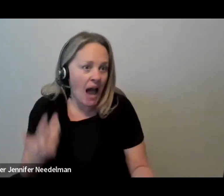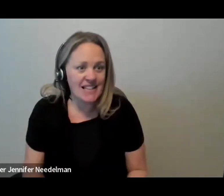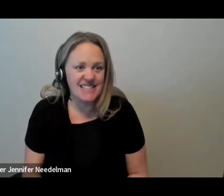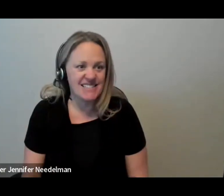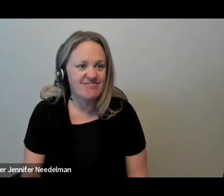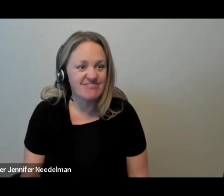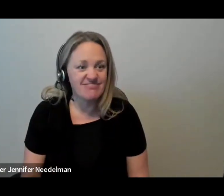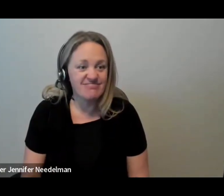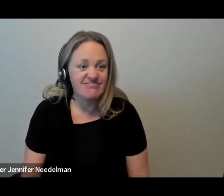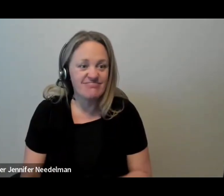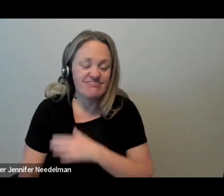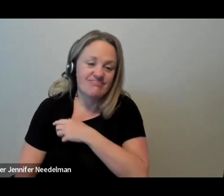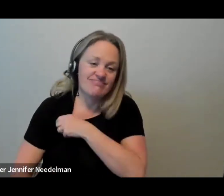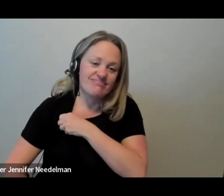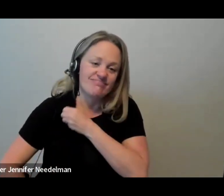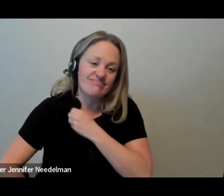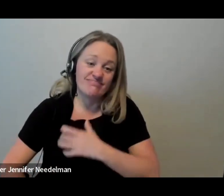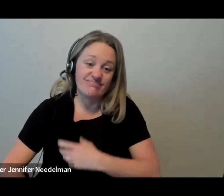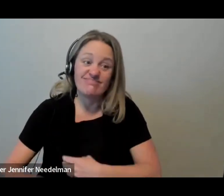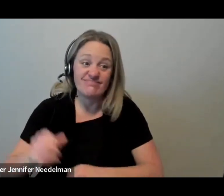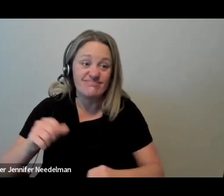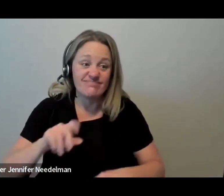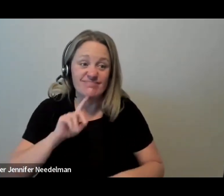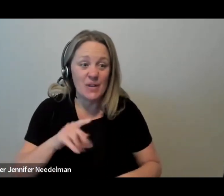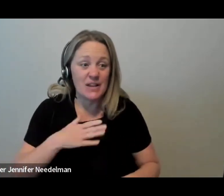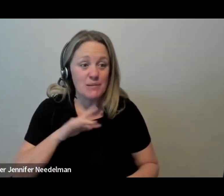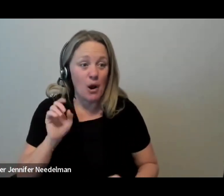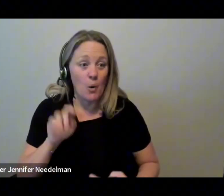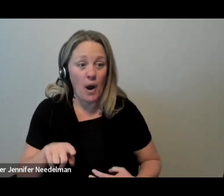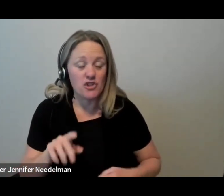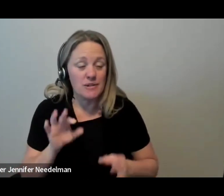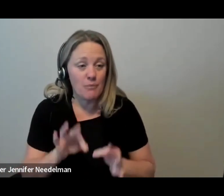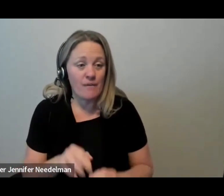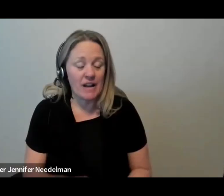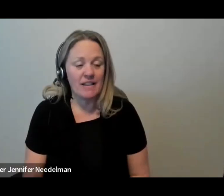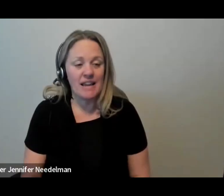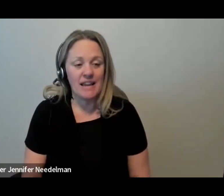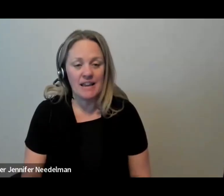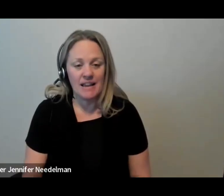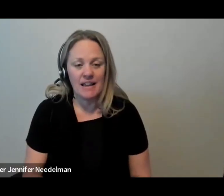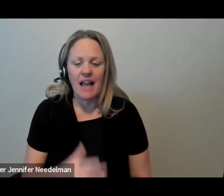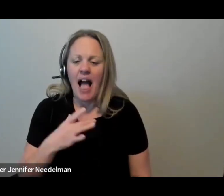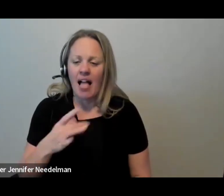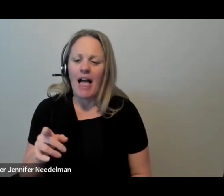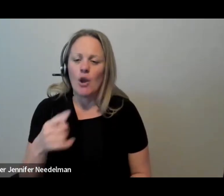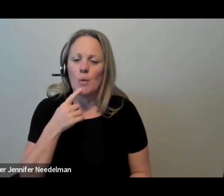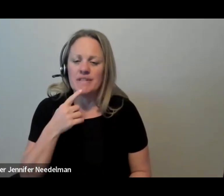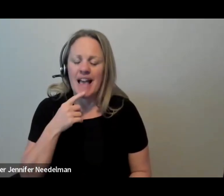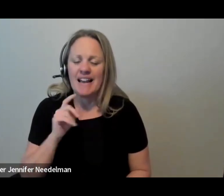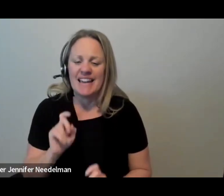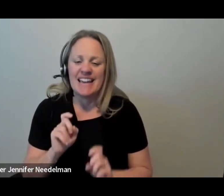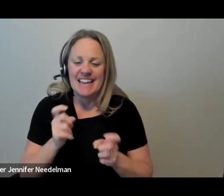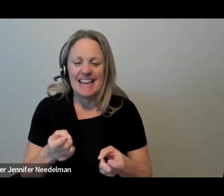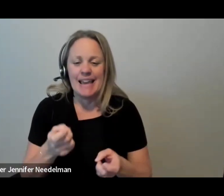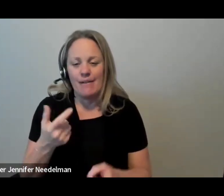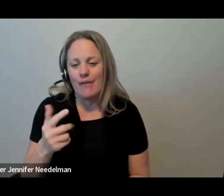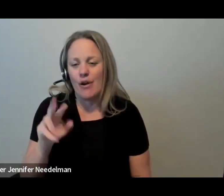No, you, you, I answered my question perfectly. I like that you mentioned to give grace because like, I think that kind of,